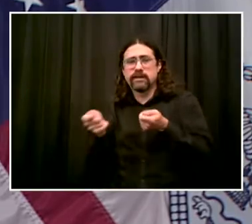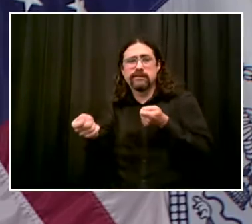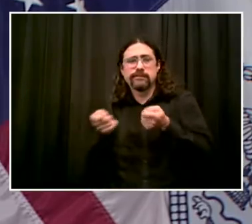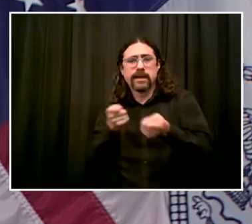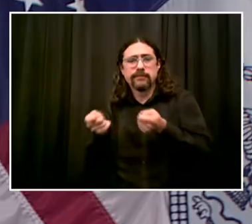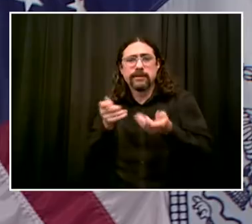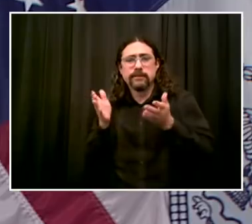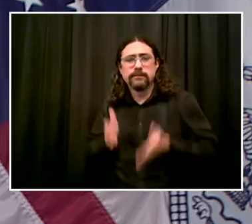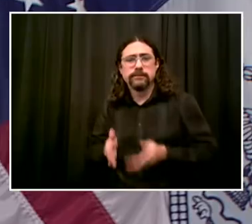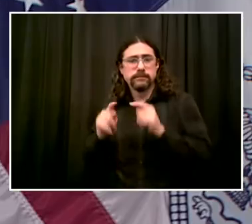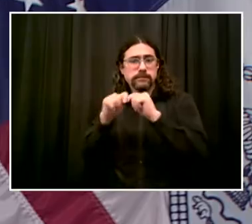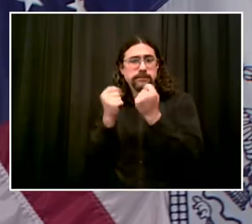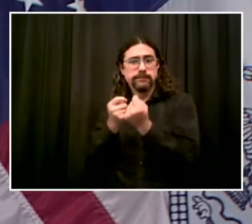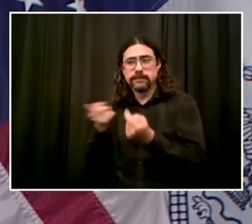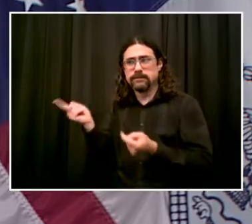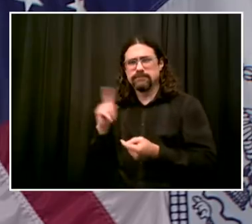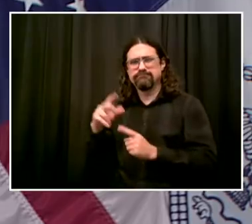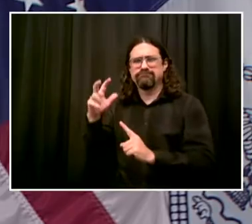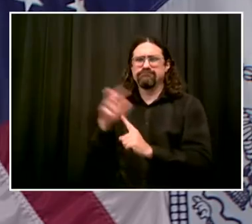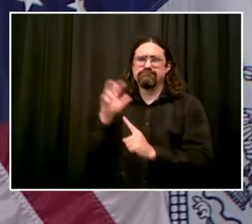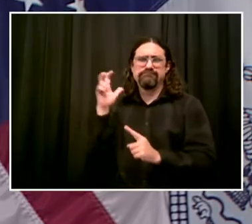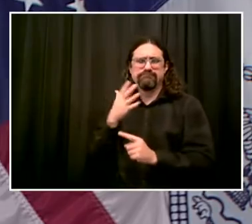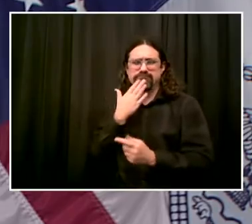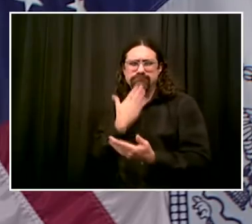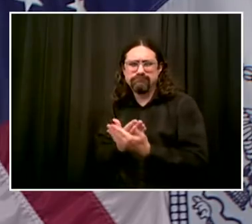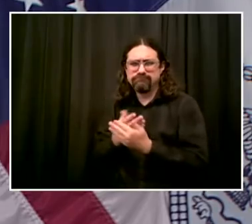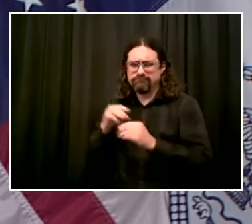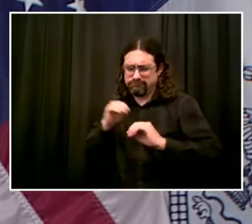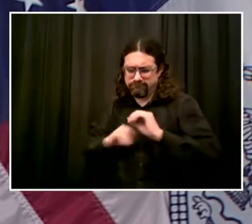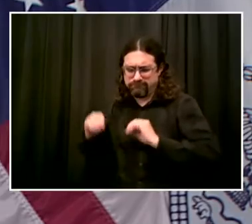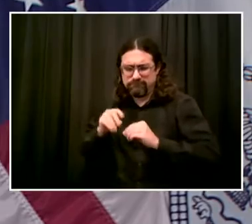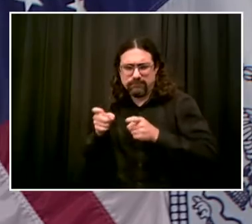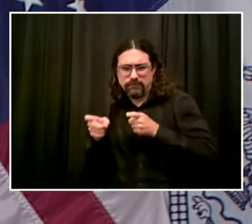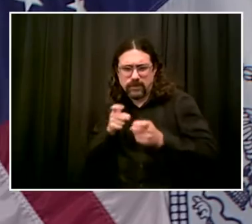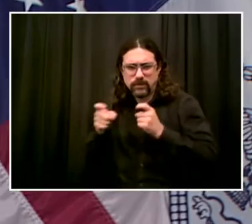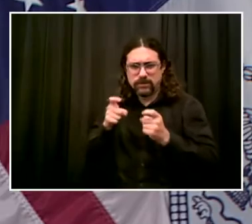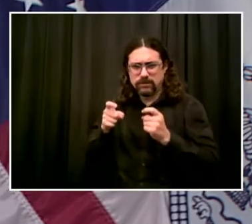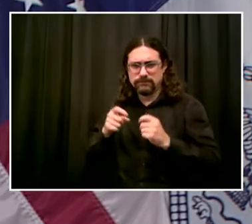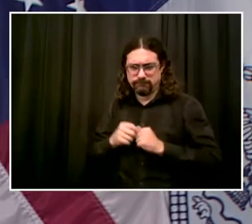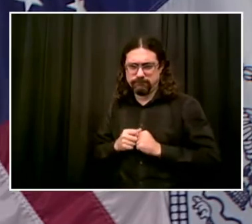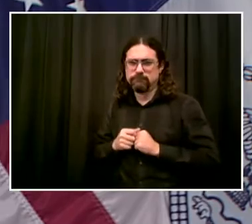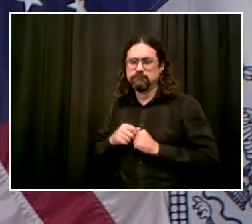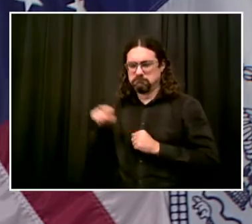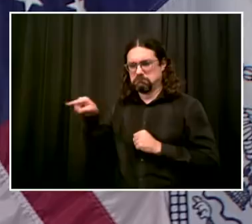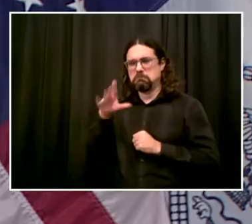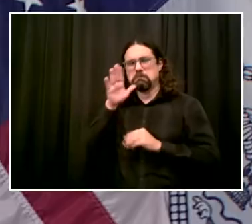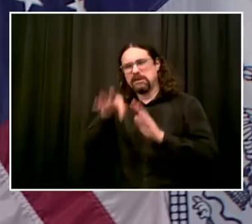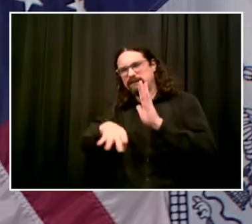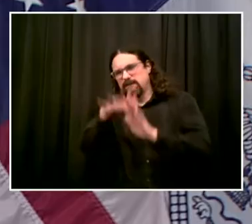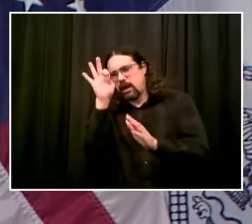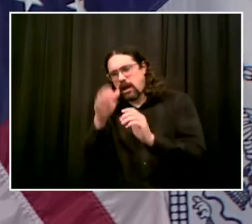AGENCIES IN ALL OF CITY GOVERNMENT. ONE OF THE BEST MANAGED AGENCIES